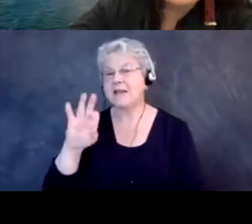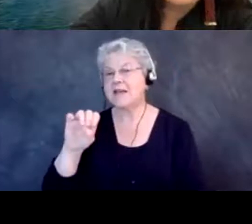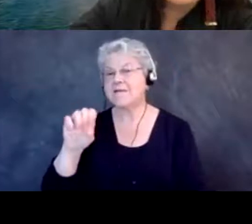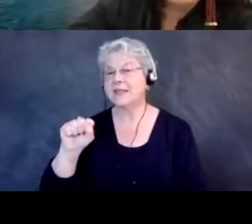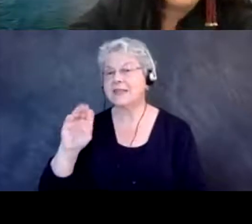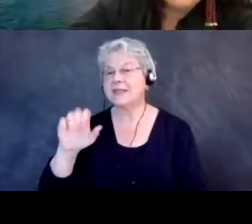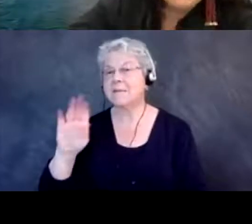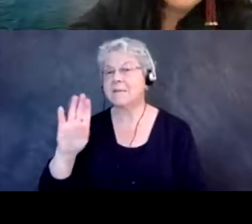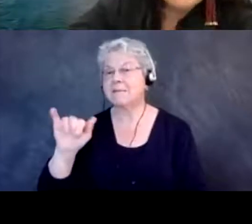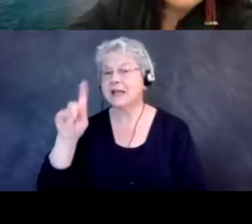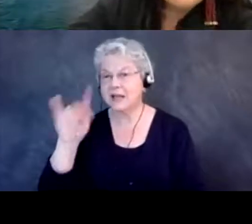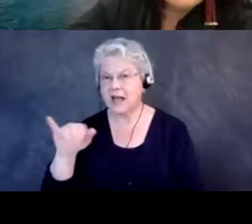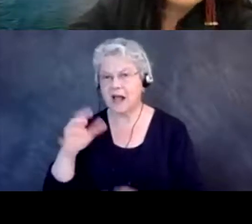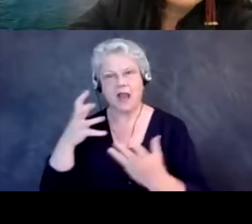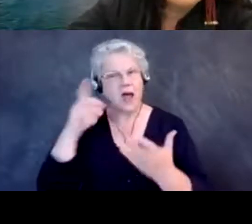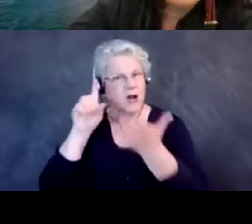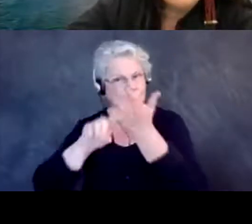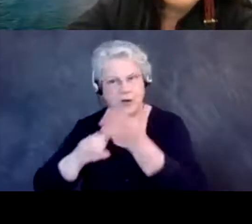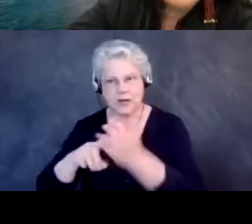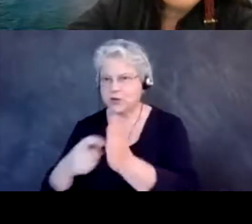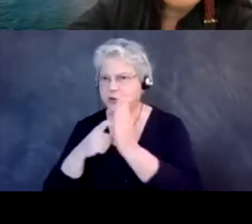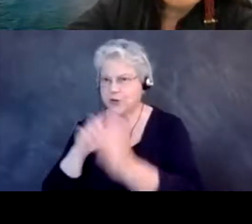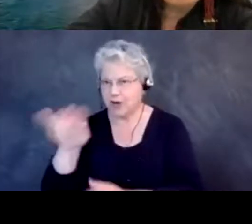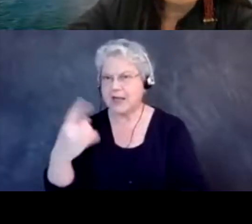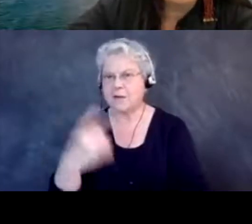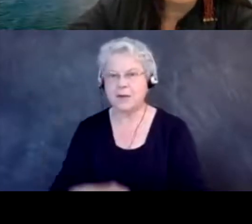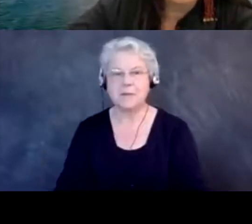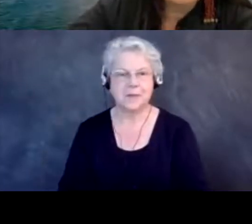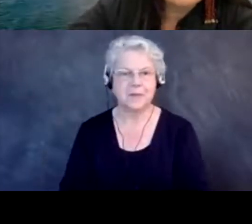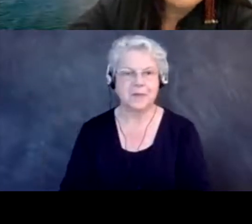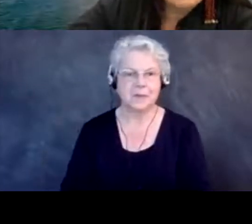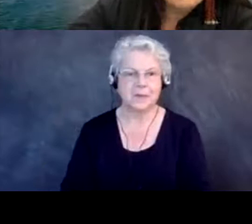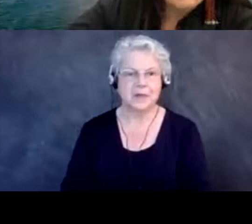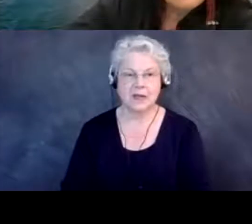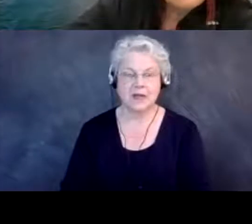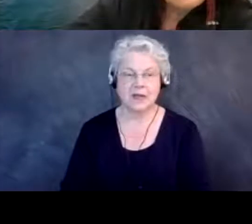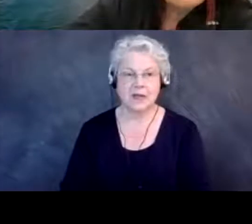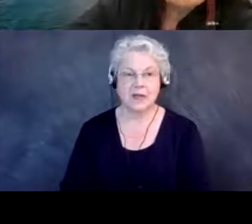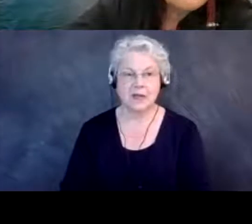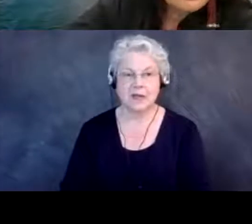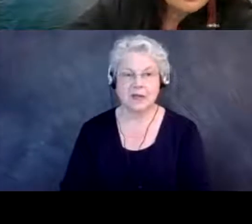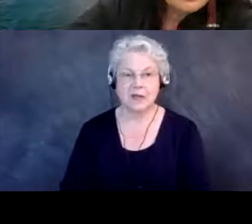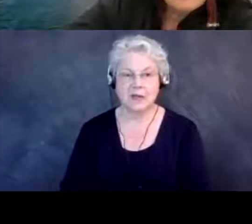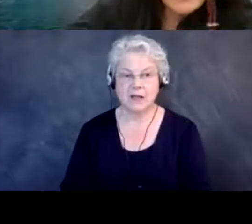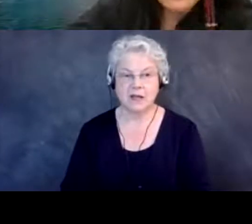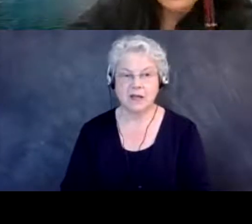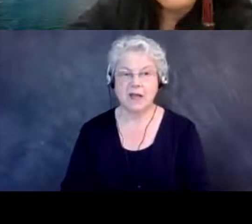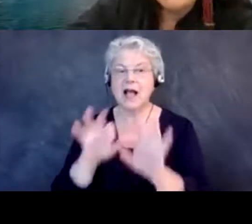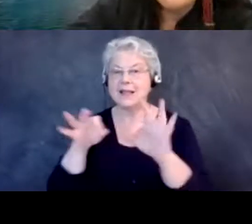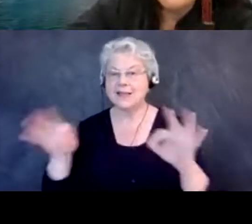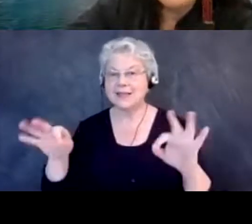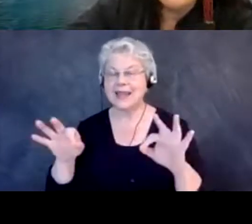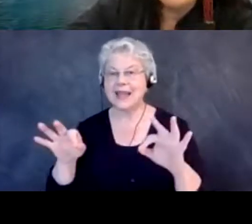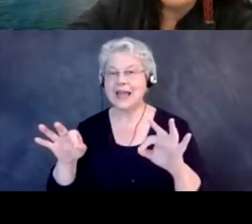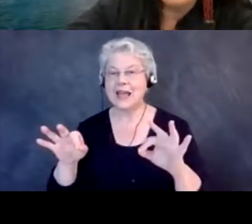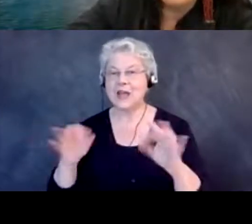A lot of research goes into those. Next one. Language revitalization plan, those are